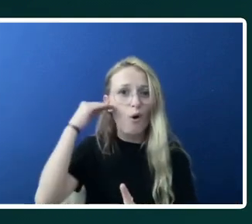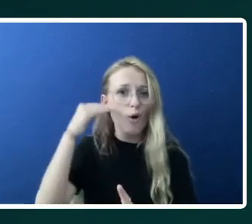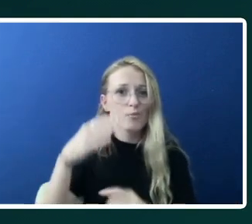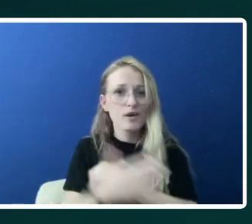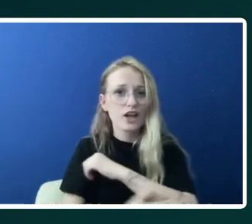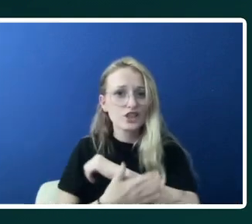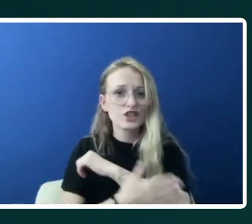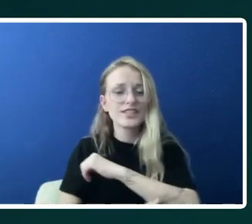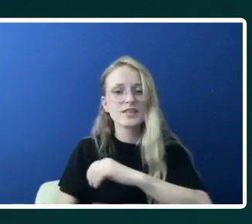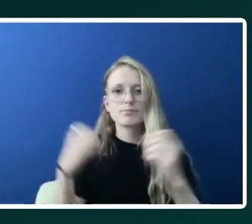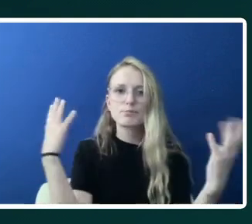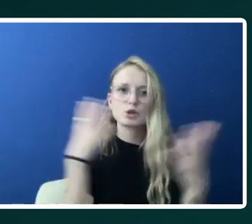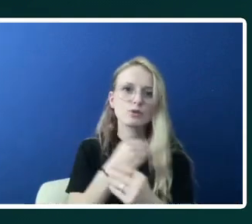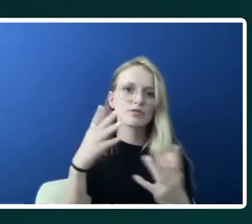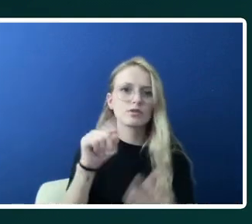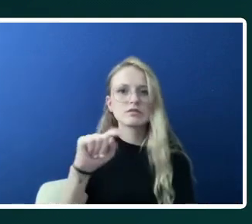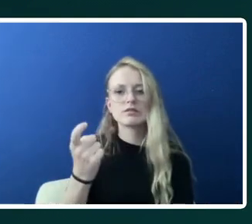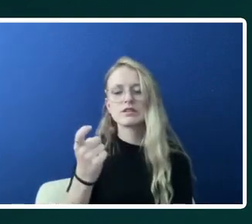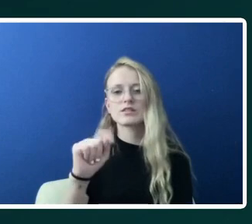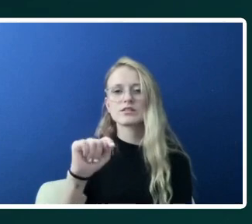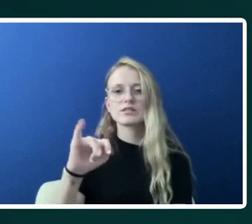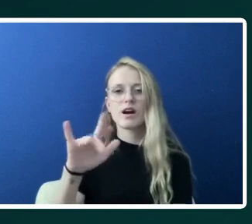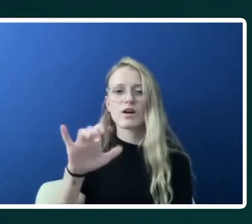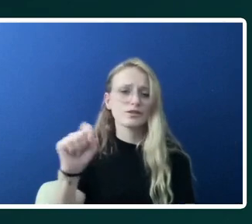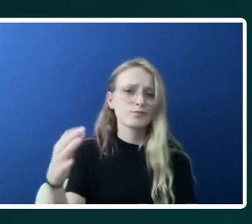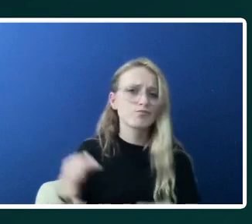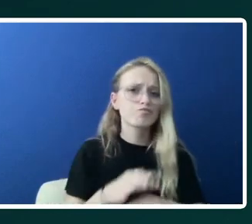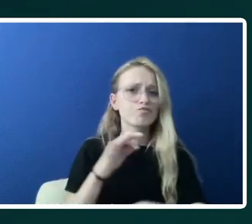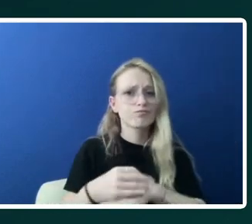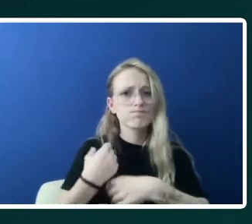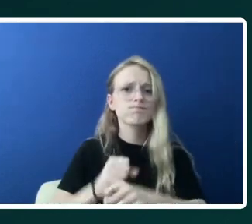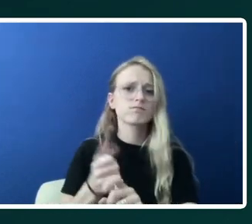that they had woven and sewn themselves. There was something magical about sitting